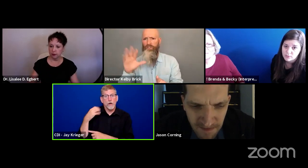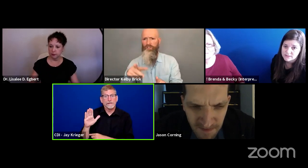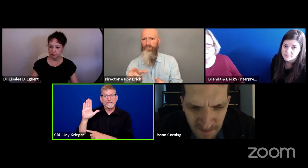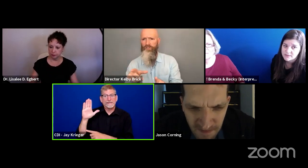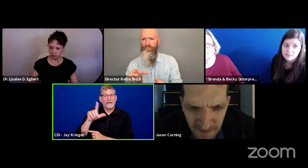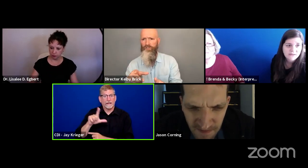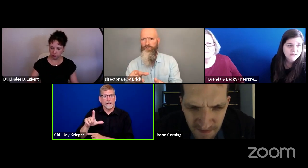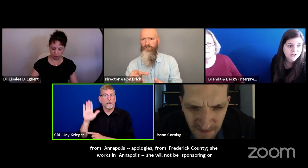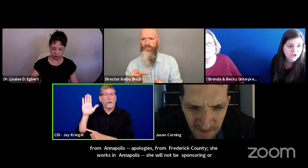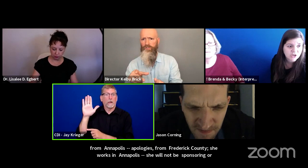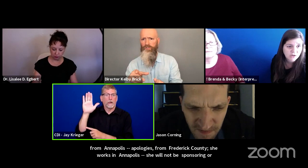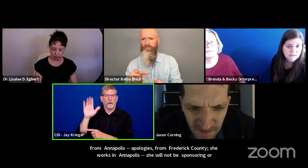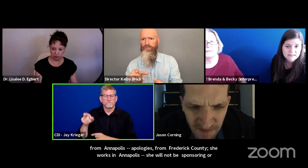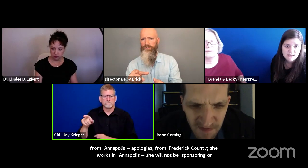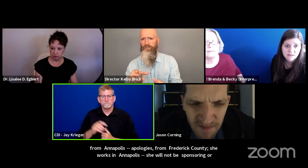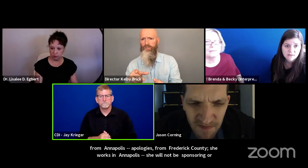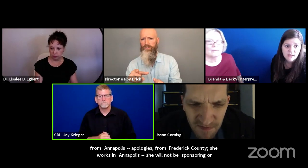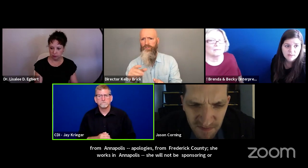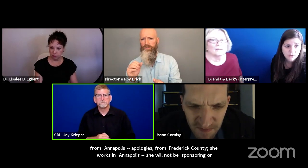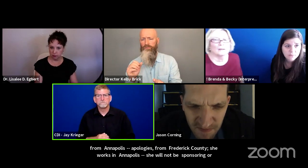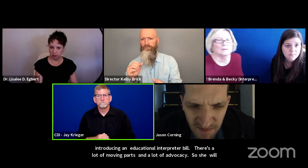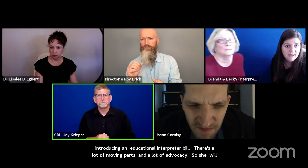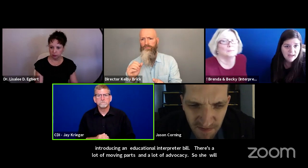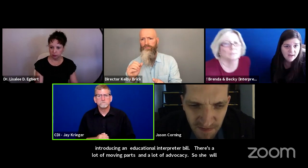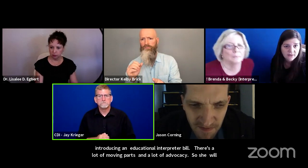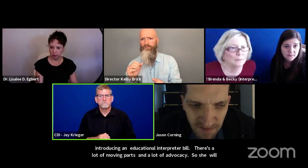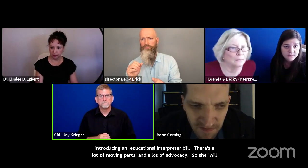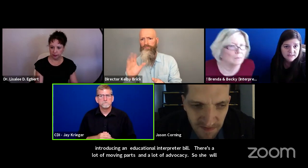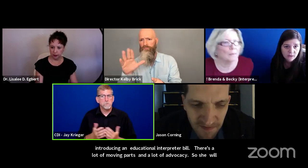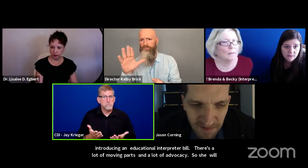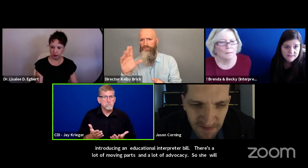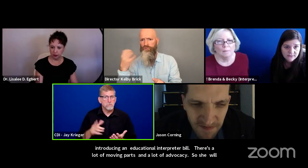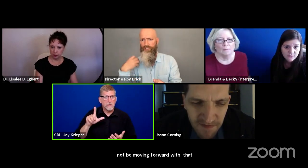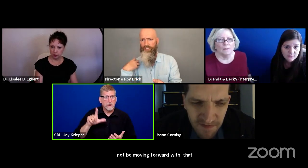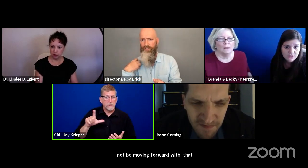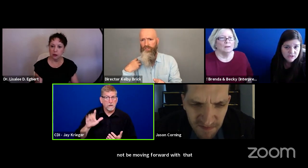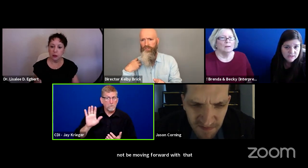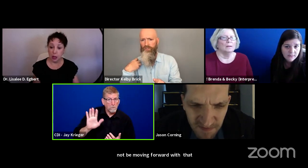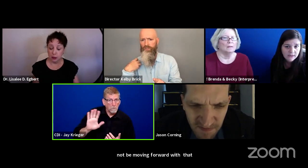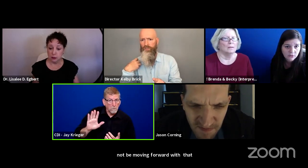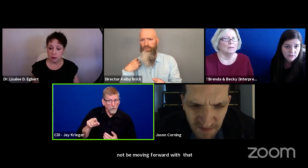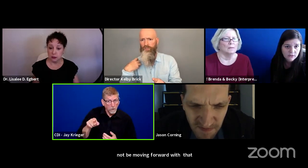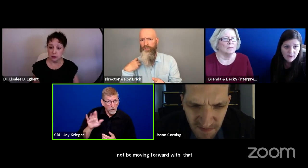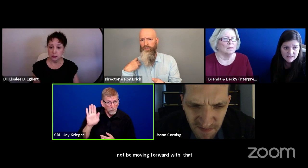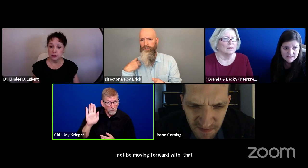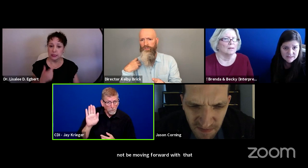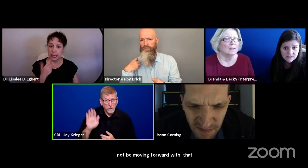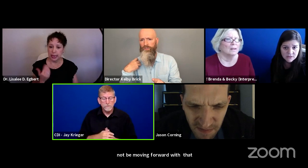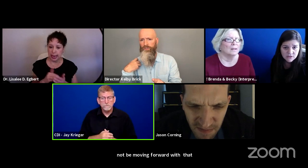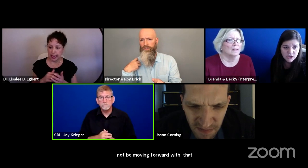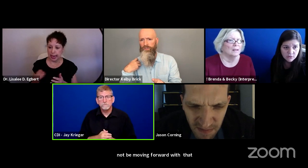But I believe that chair Lisalee Egbert may have an update on this information. Am I incorrect?